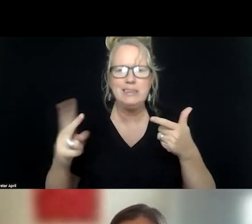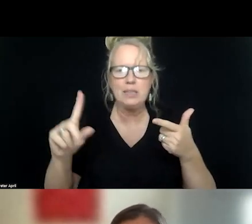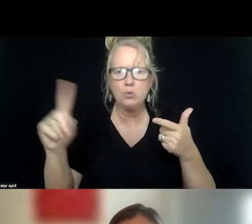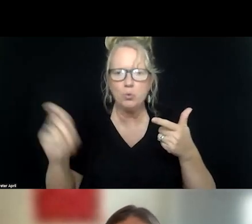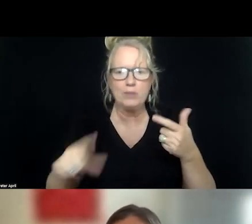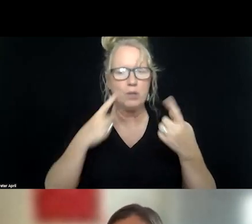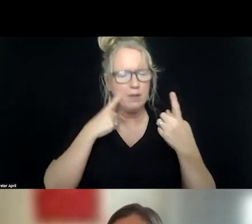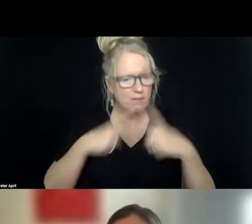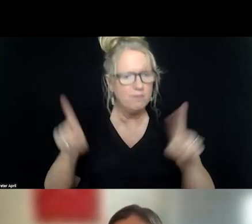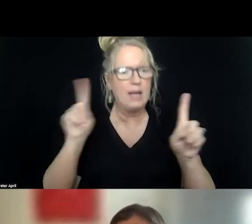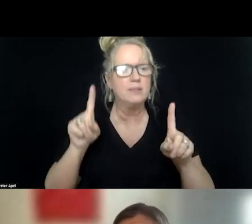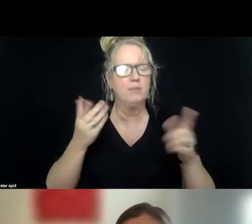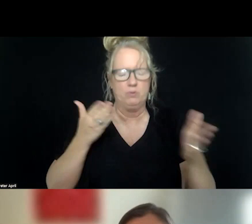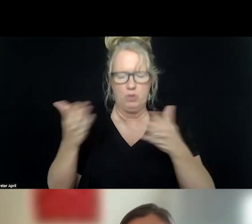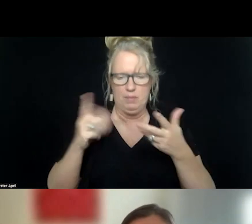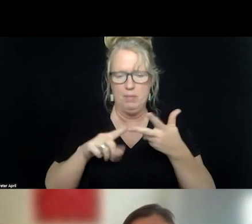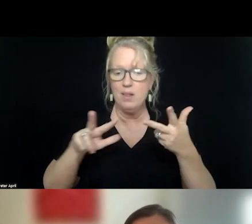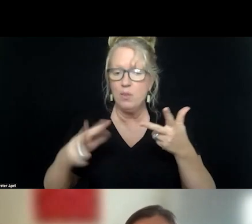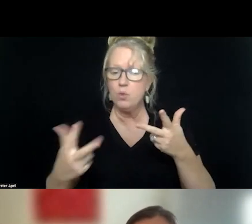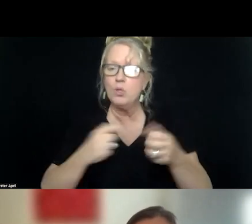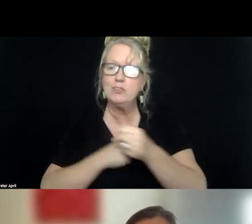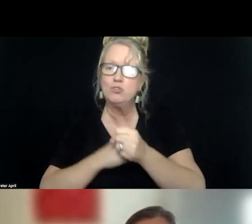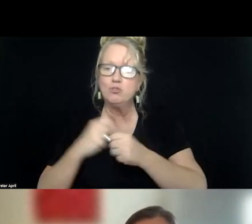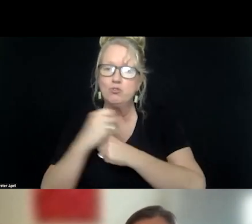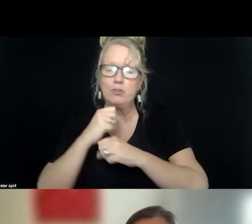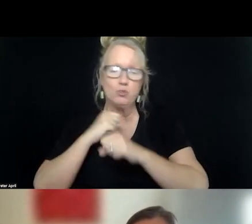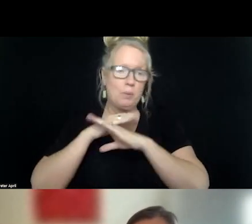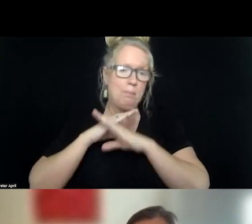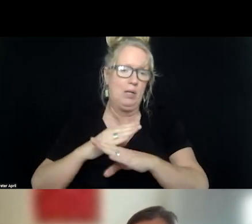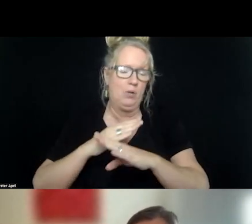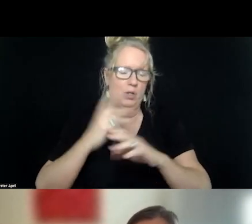AND THE THIRD IS A STRUCTURAL BARRIER.